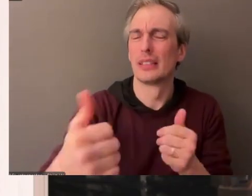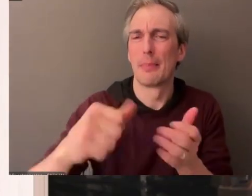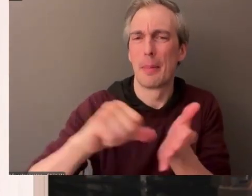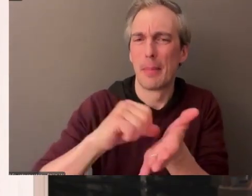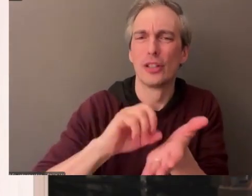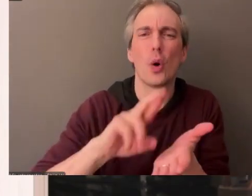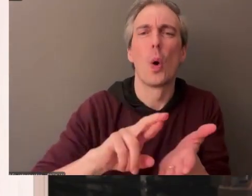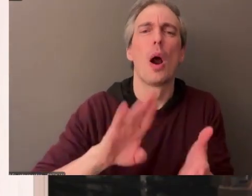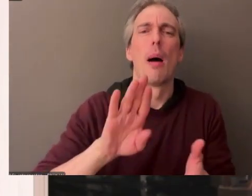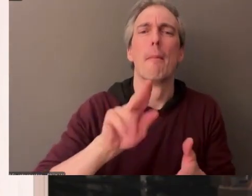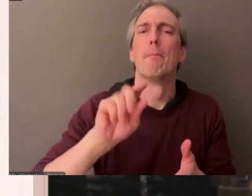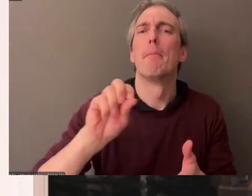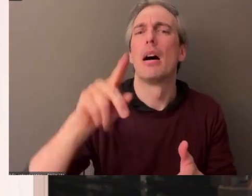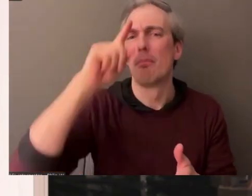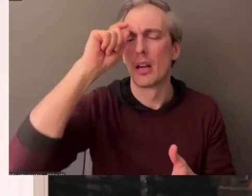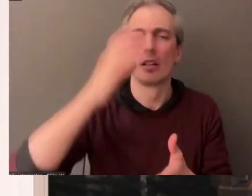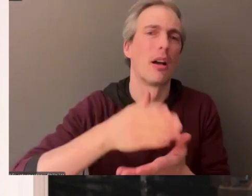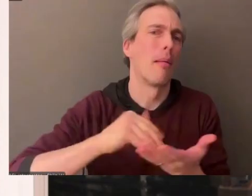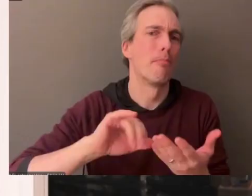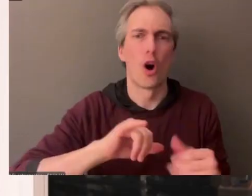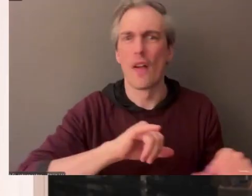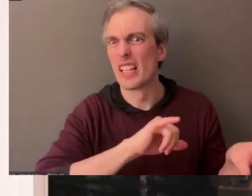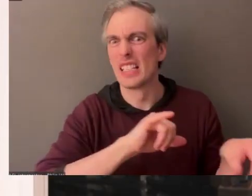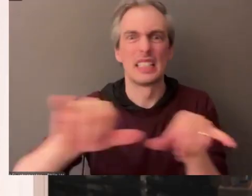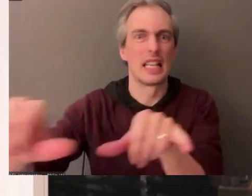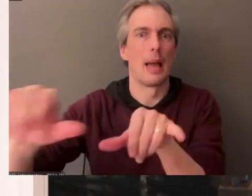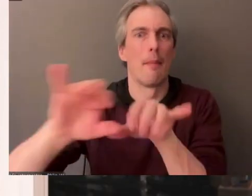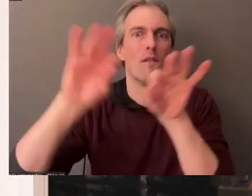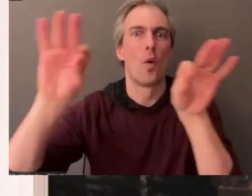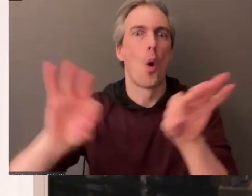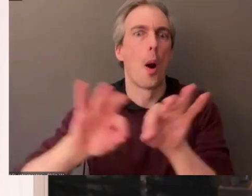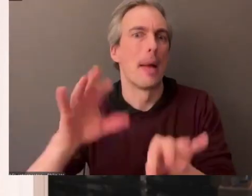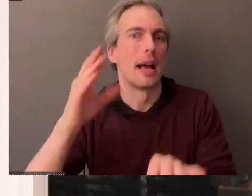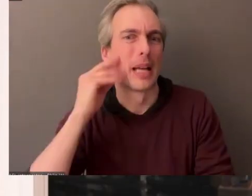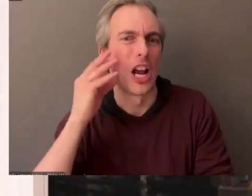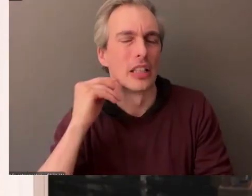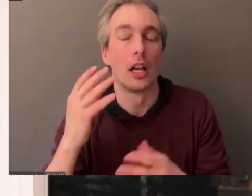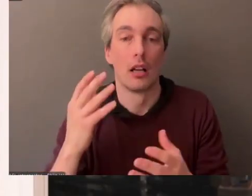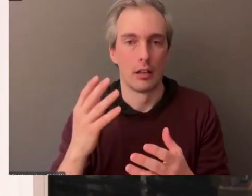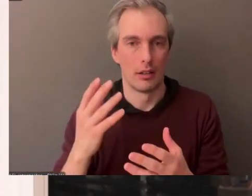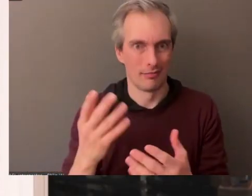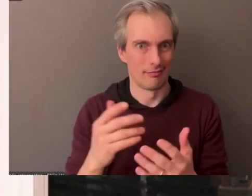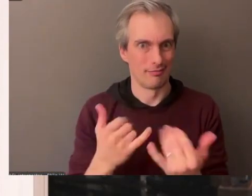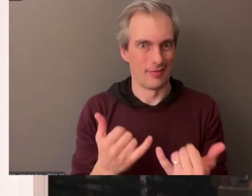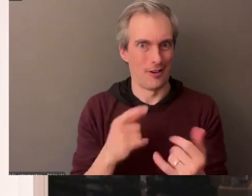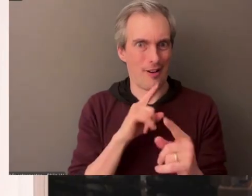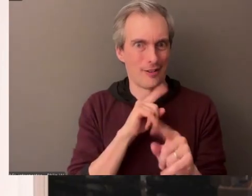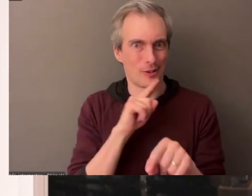And that's really much more interesting than saying... No. Headings don't receive focus with the keyboard.